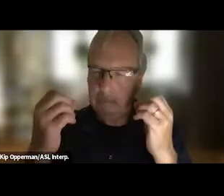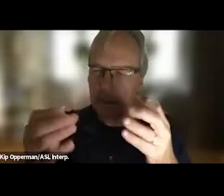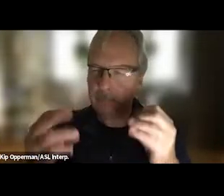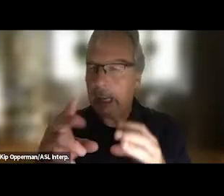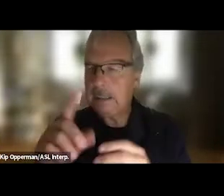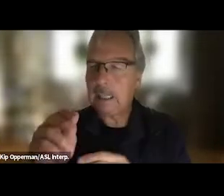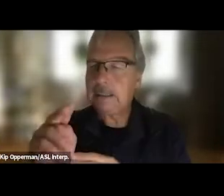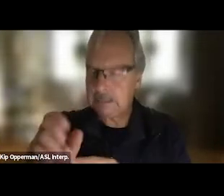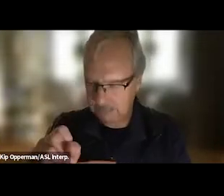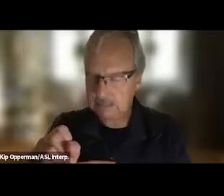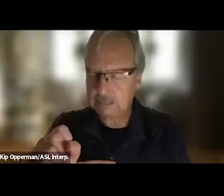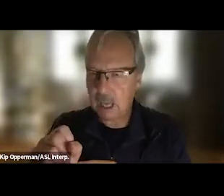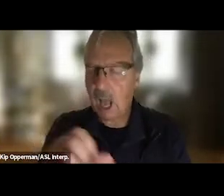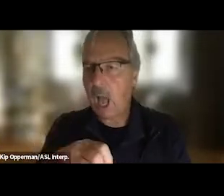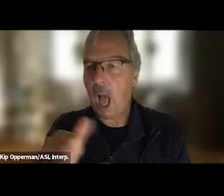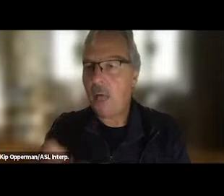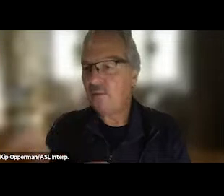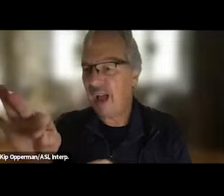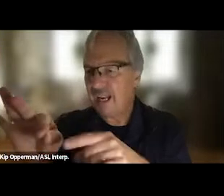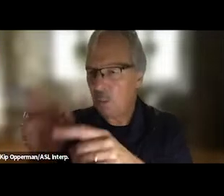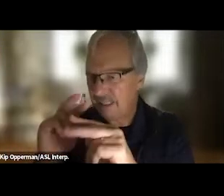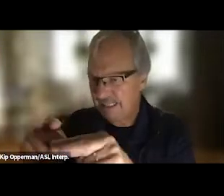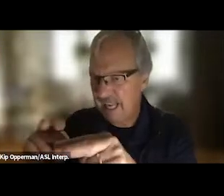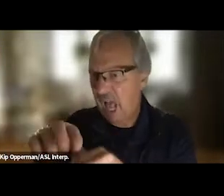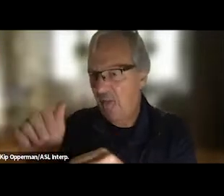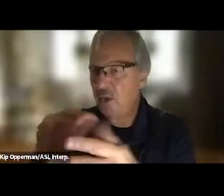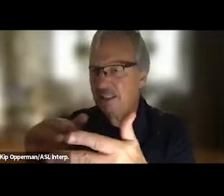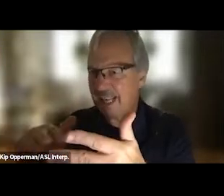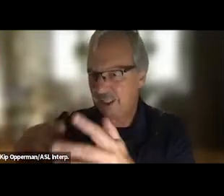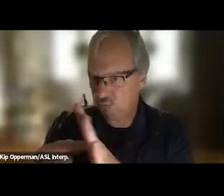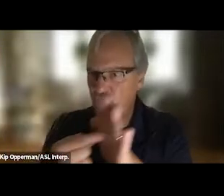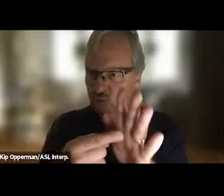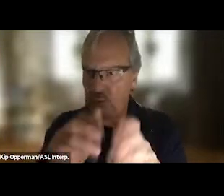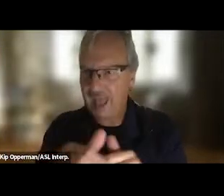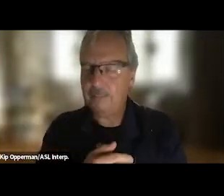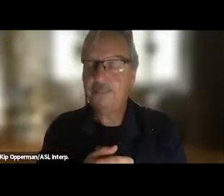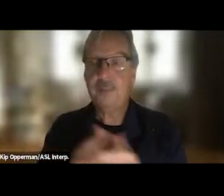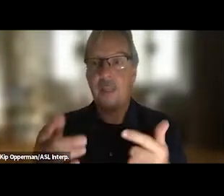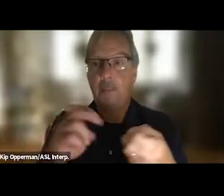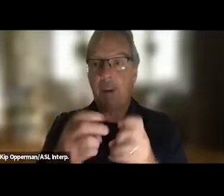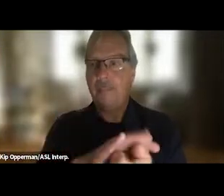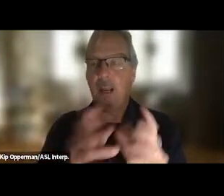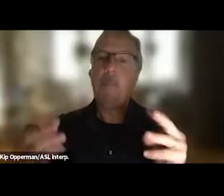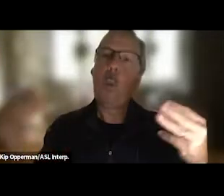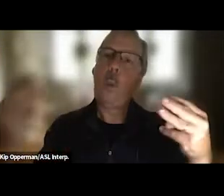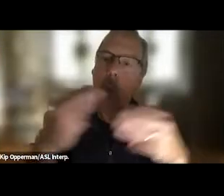that have shown similar findings. And unfortunately, we know that this problem has just gotten worse with today's fentanyl crisis